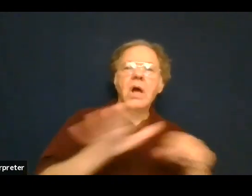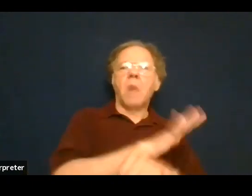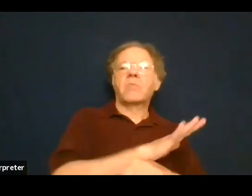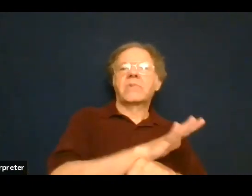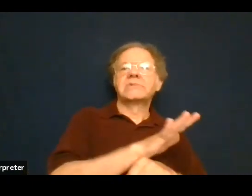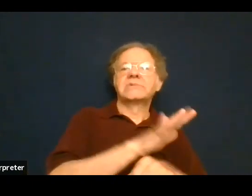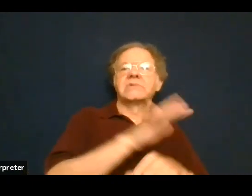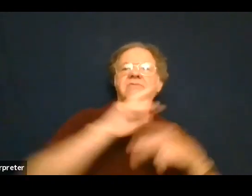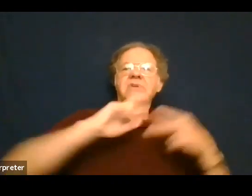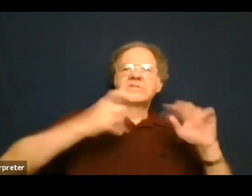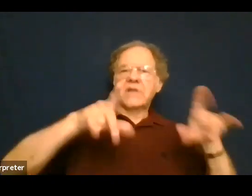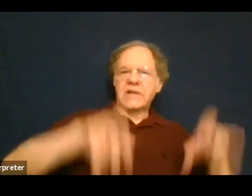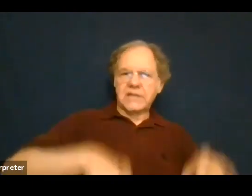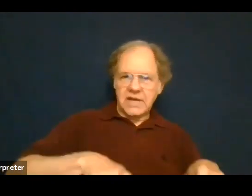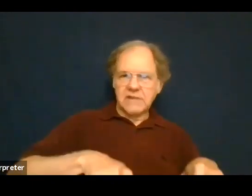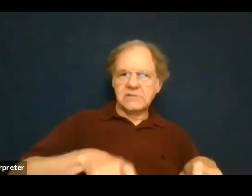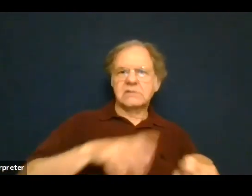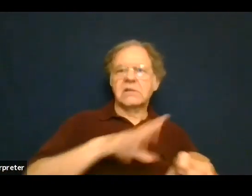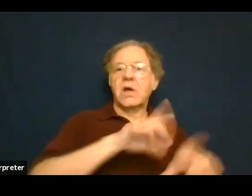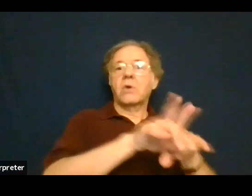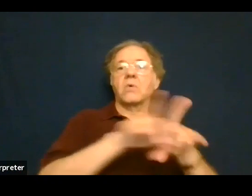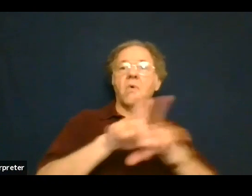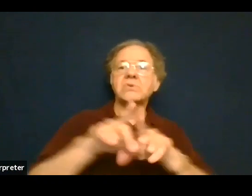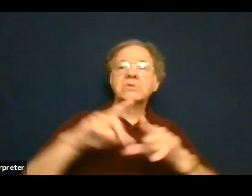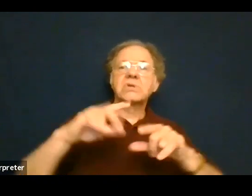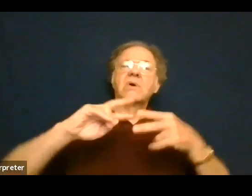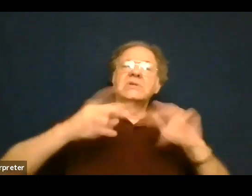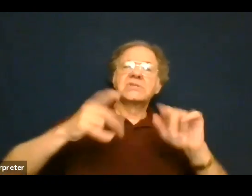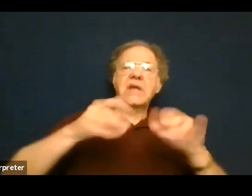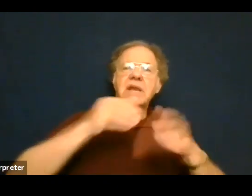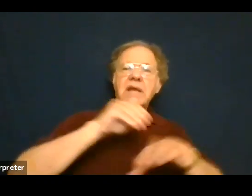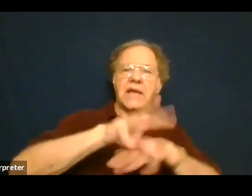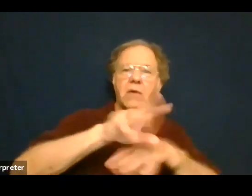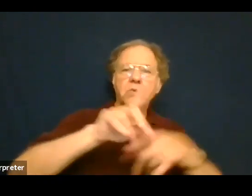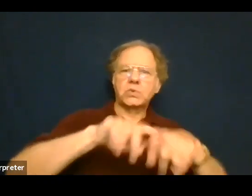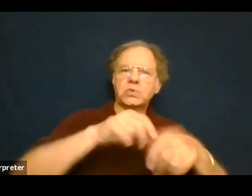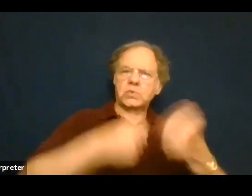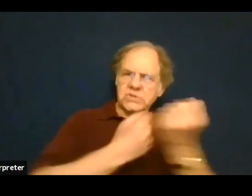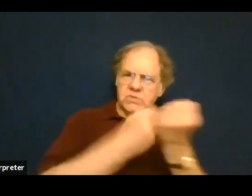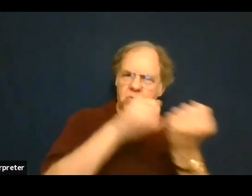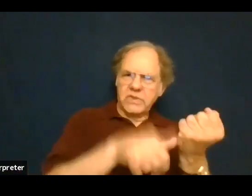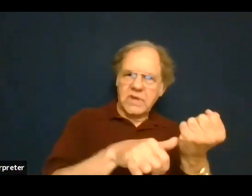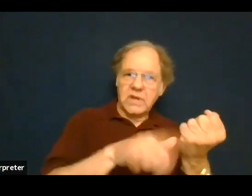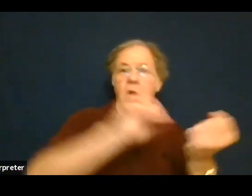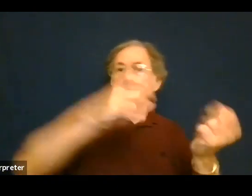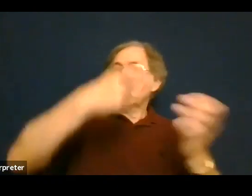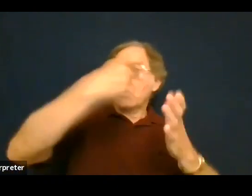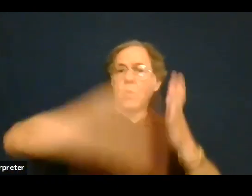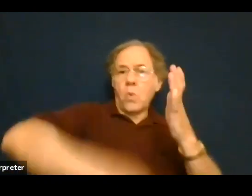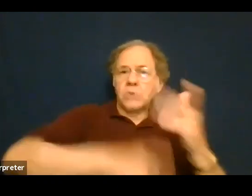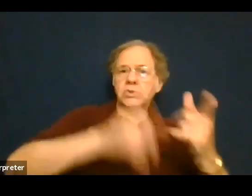and also, genetic counseling to support that. And there will be no cost to the clinician or the participant,